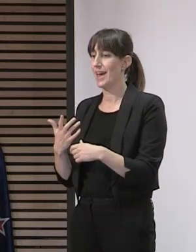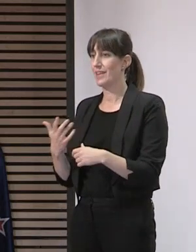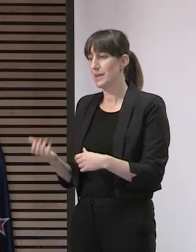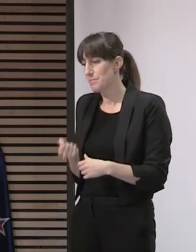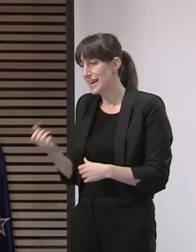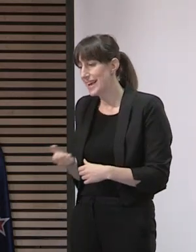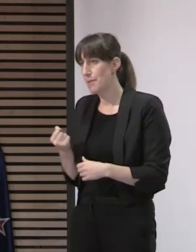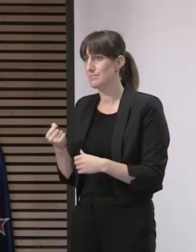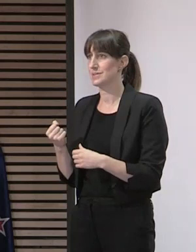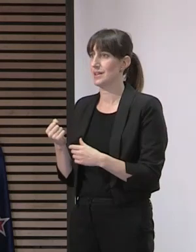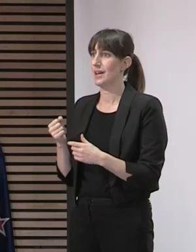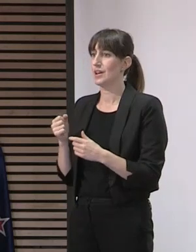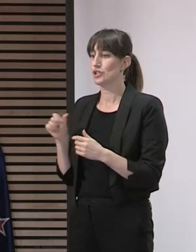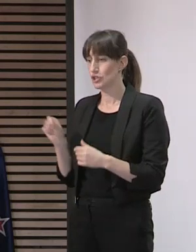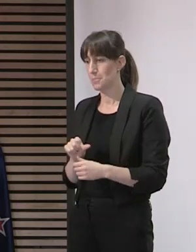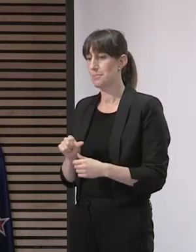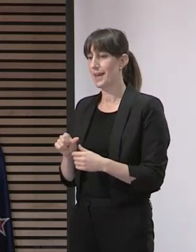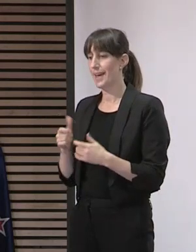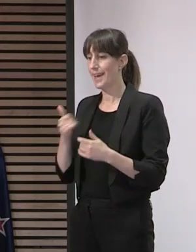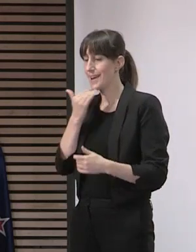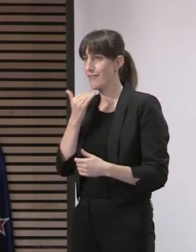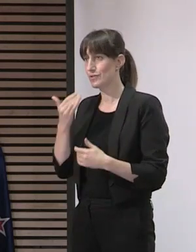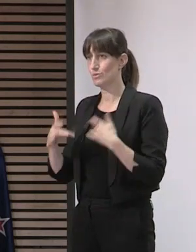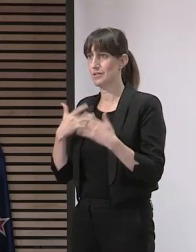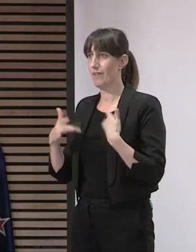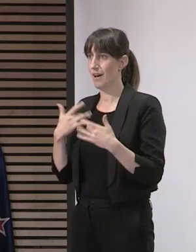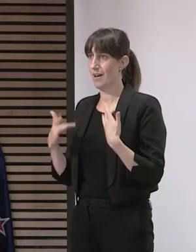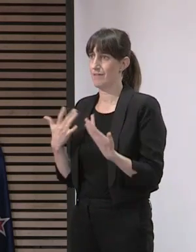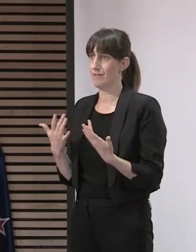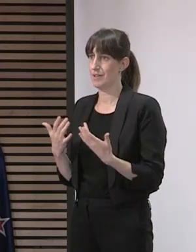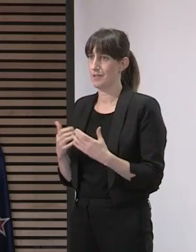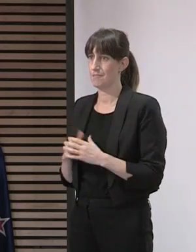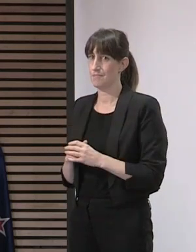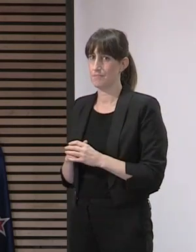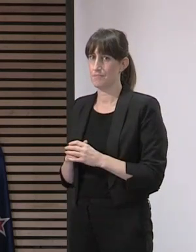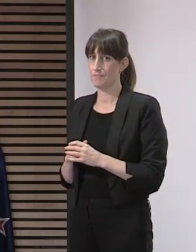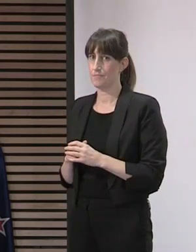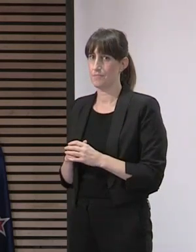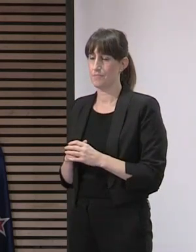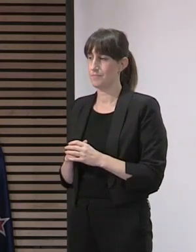solution just to raise benefits to a level that is livable? When you look globally, we are one of